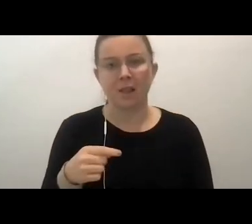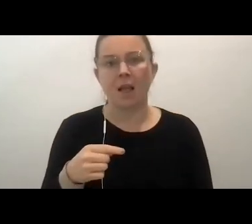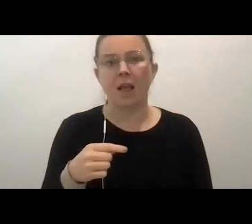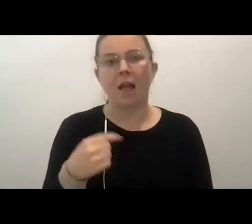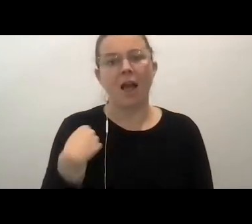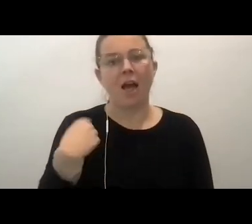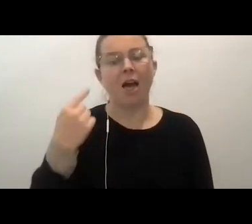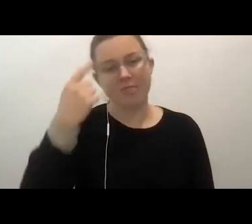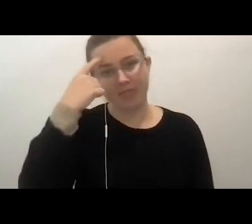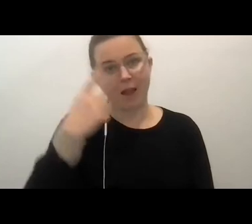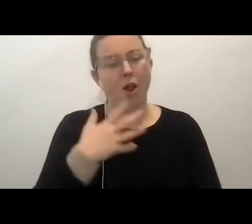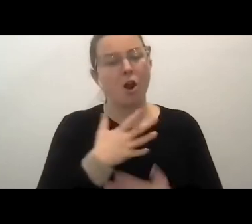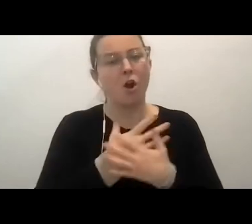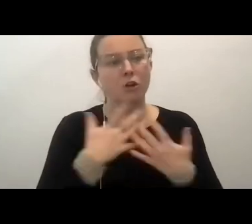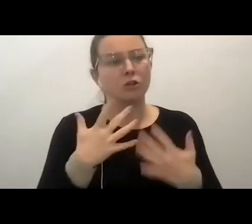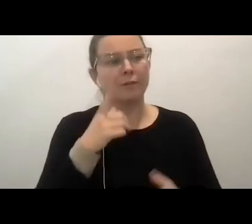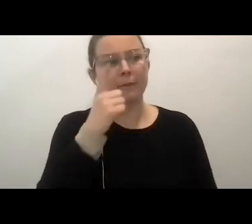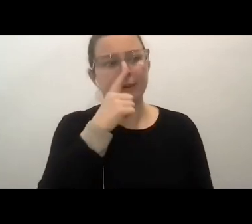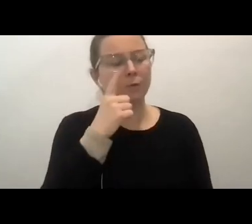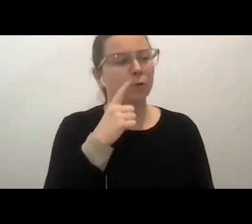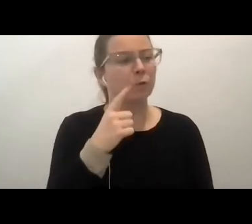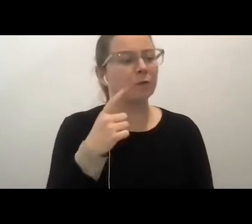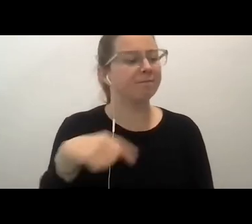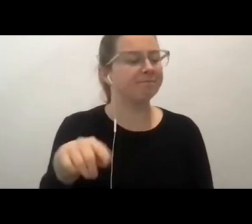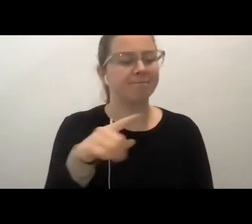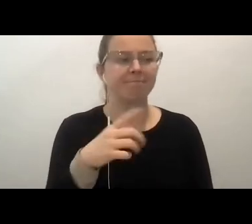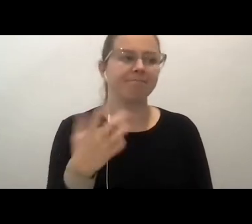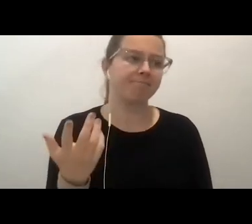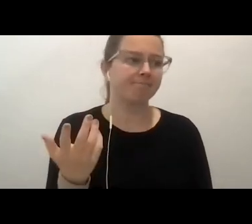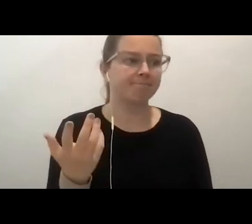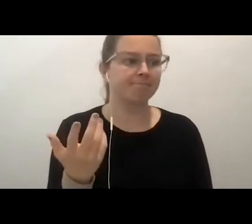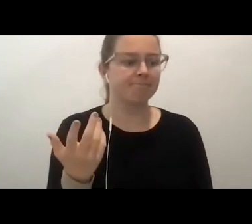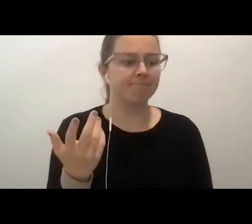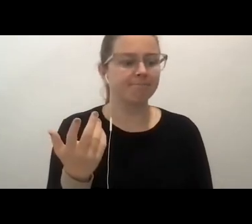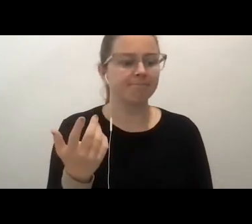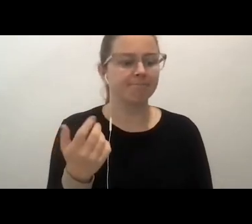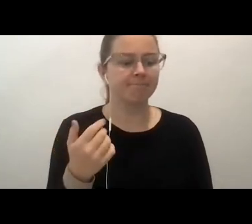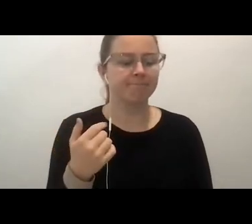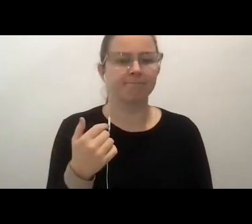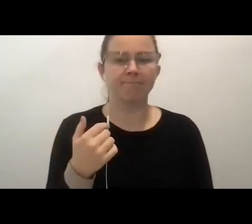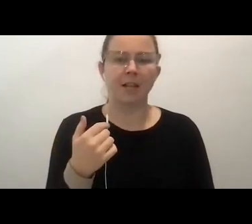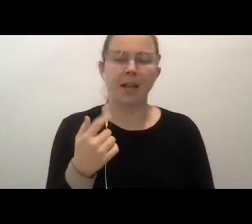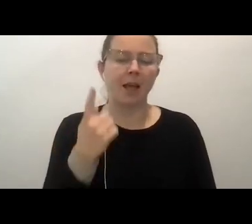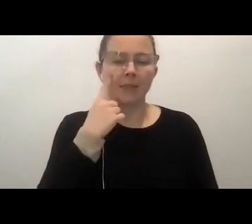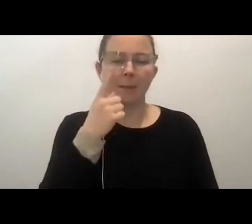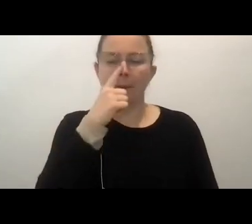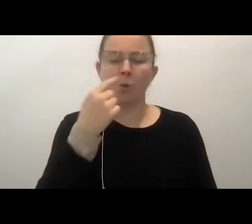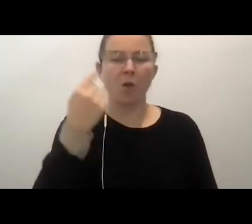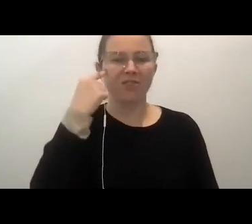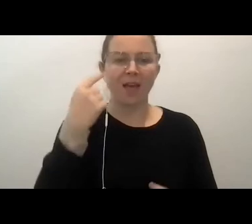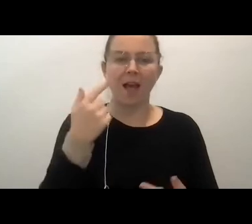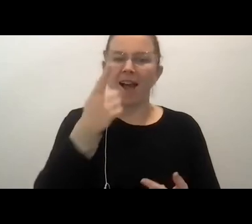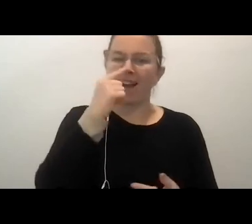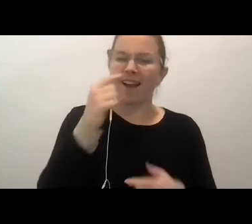of people think it's funny to make fun of people who can't hear properly